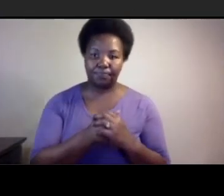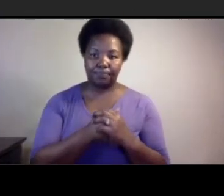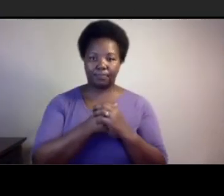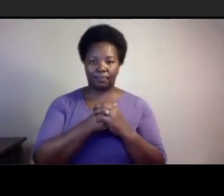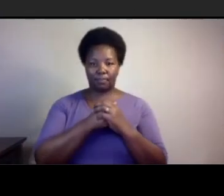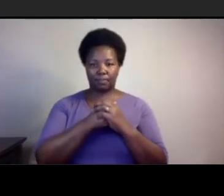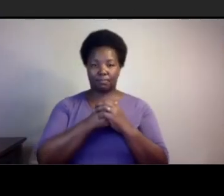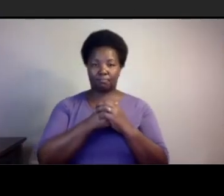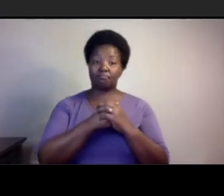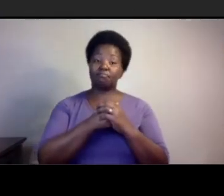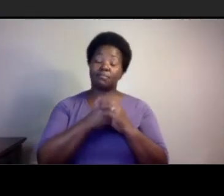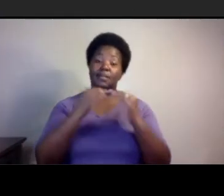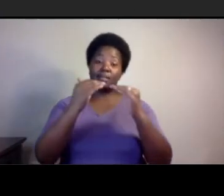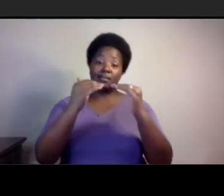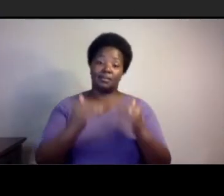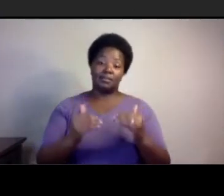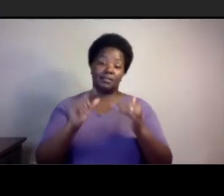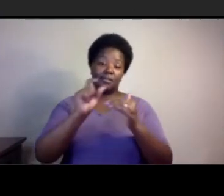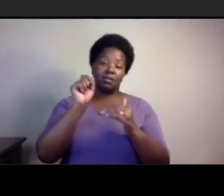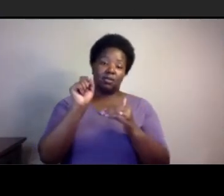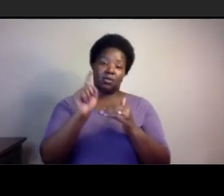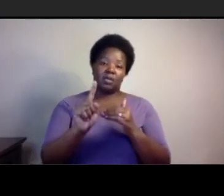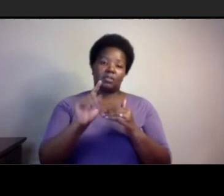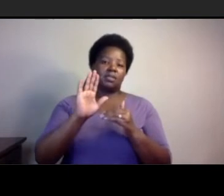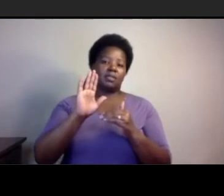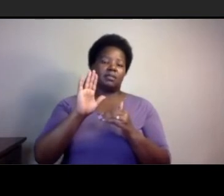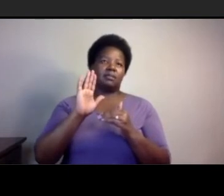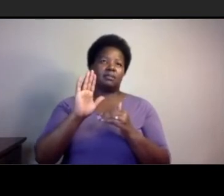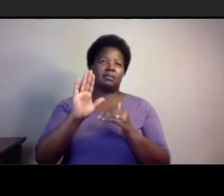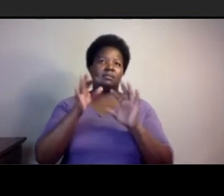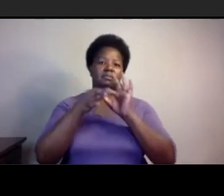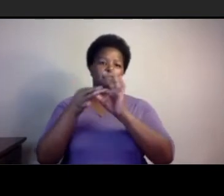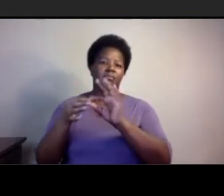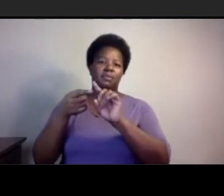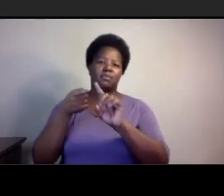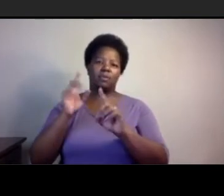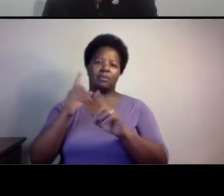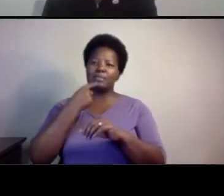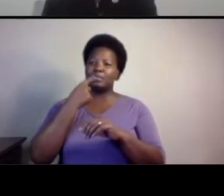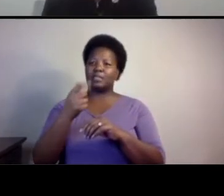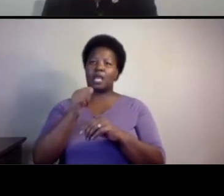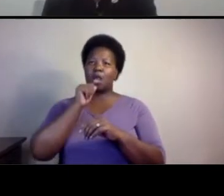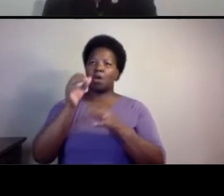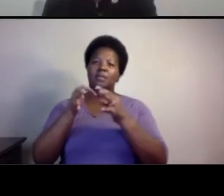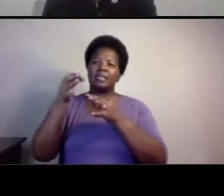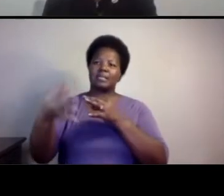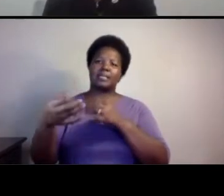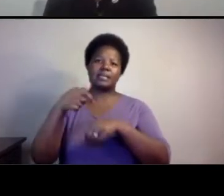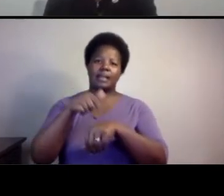the next question refers to the not having an extension of the florida avenue